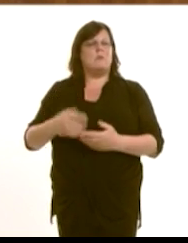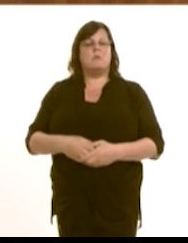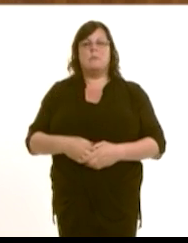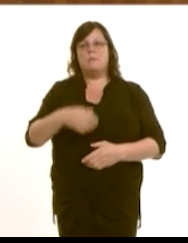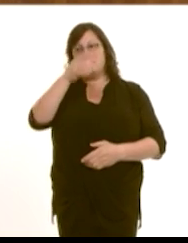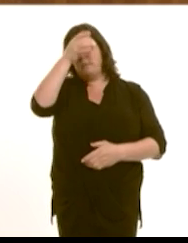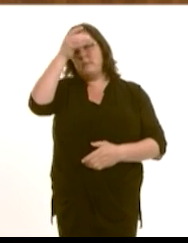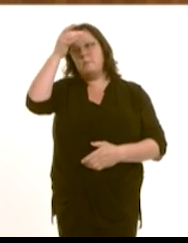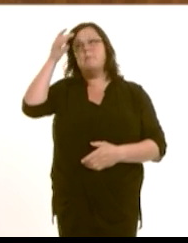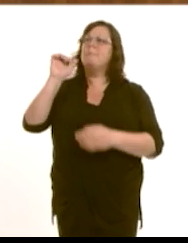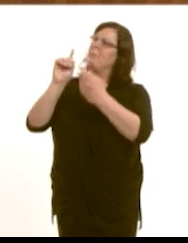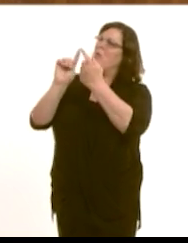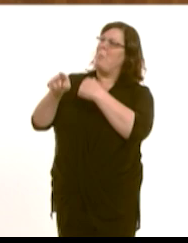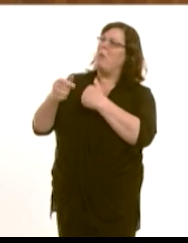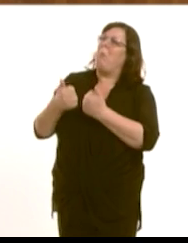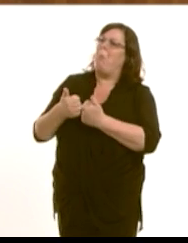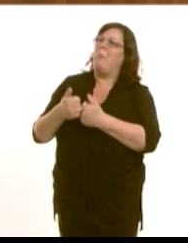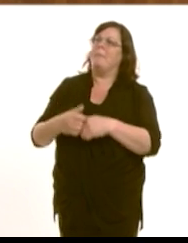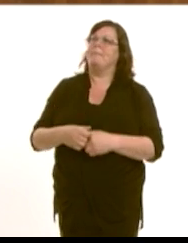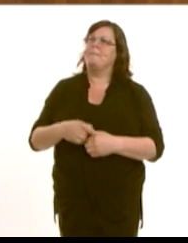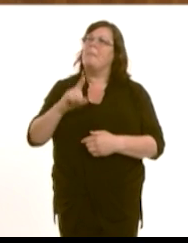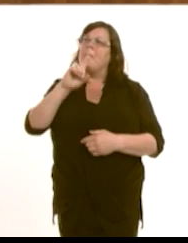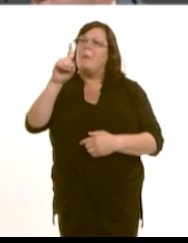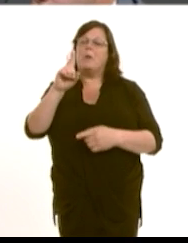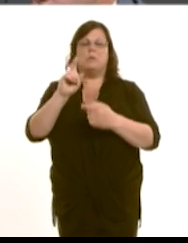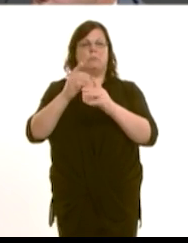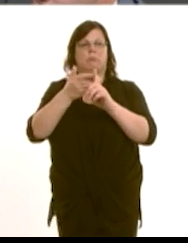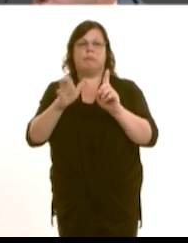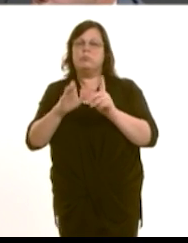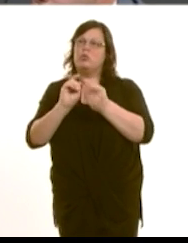But turning to a different matter, after today, the First Minister will be unique in the United